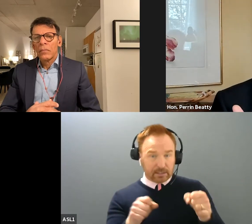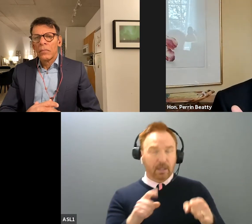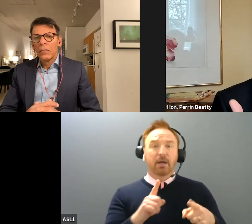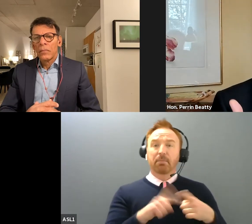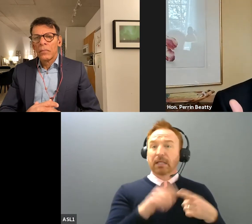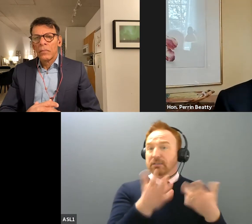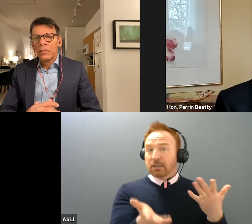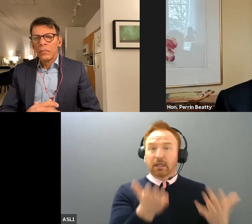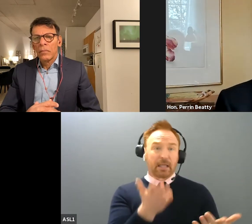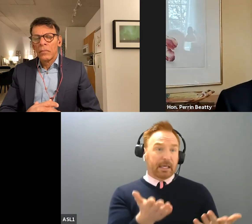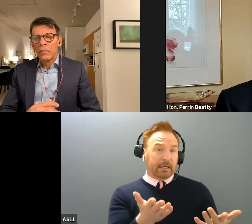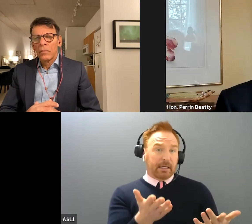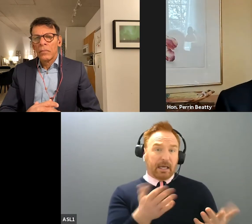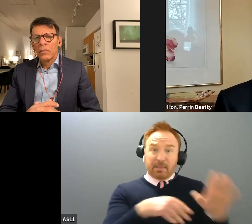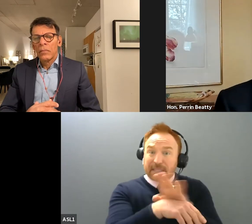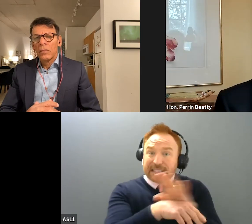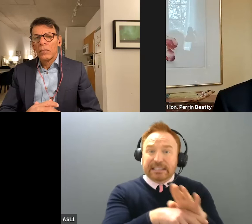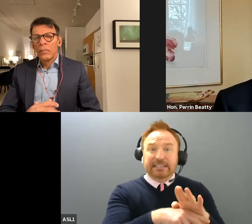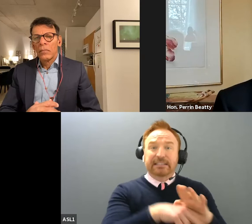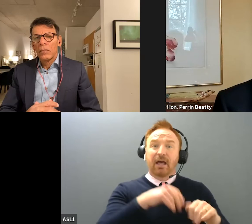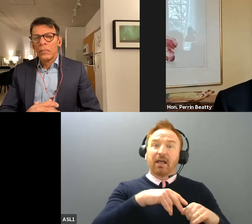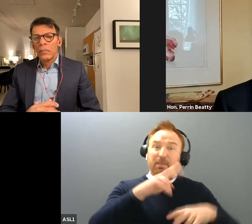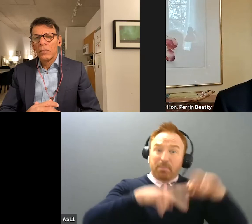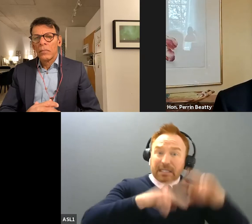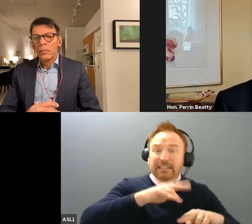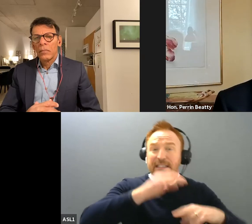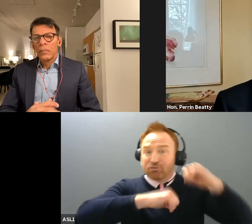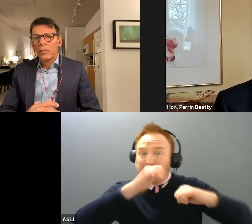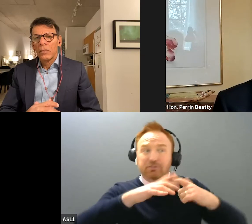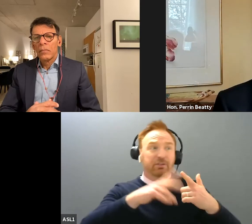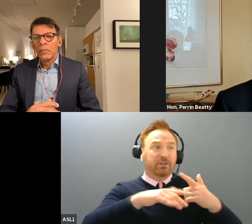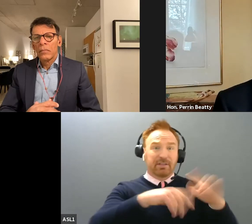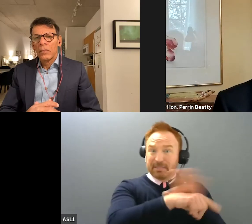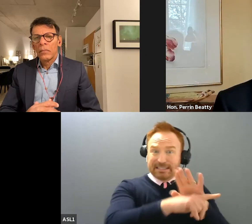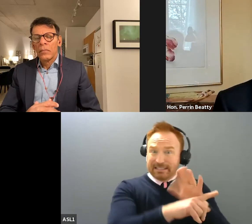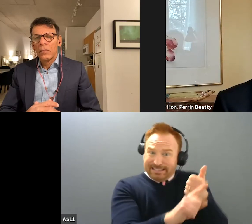and the nature of the organization itself. I think there's scope for us to make